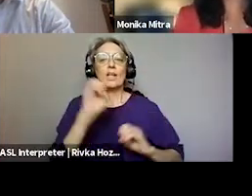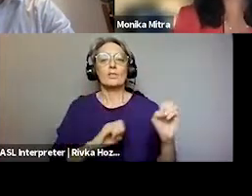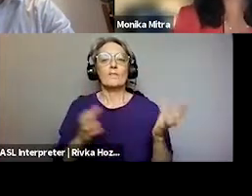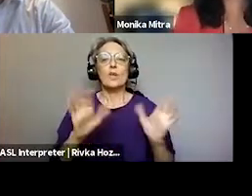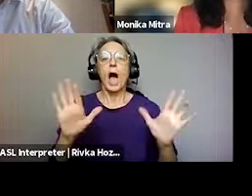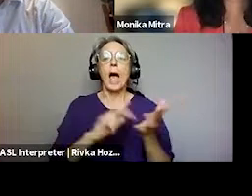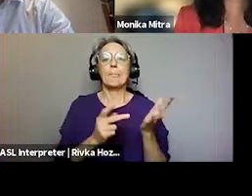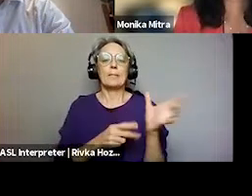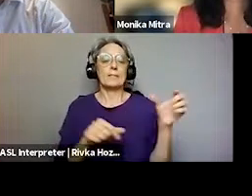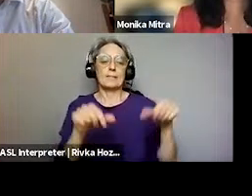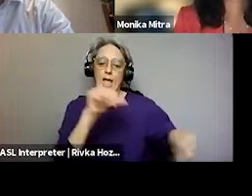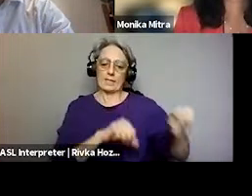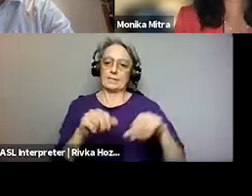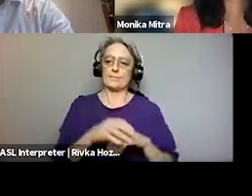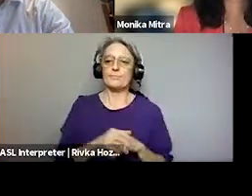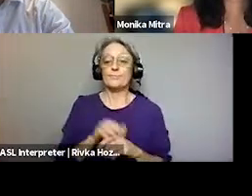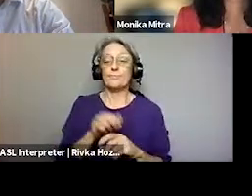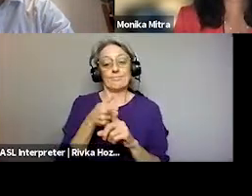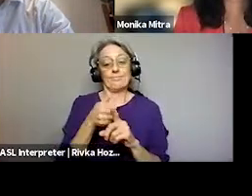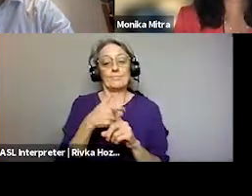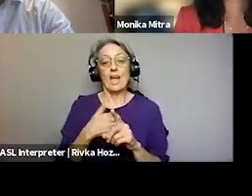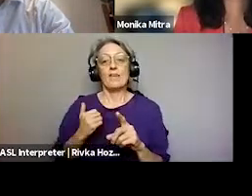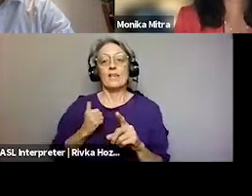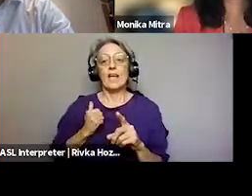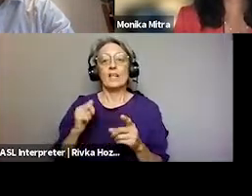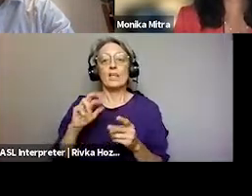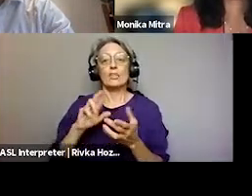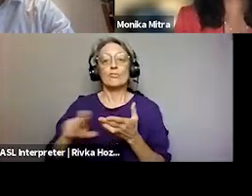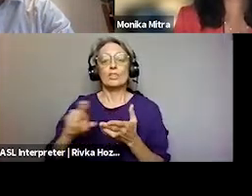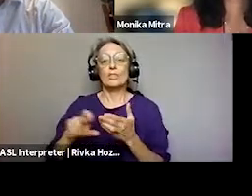She holds a Canada Research Chair in disability and reproductive health